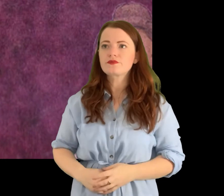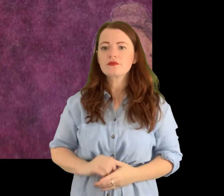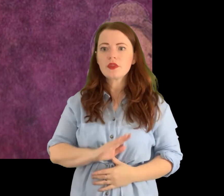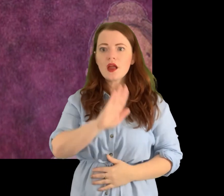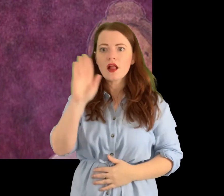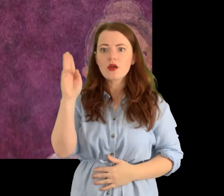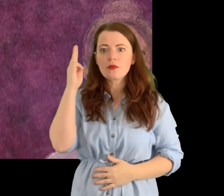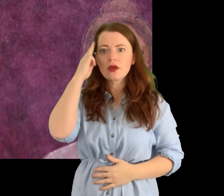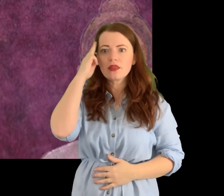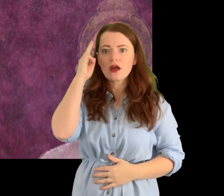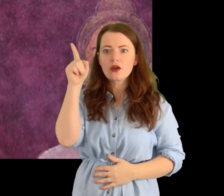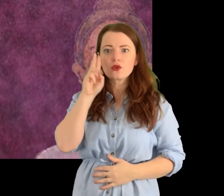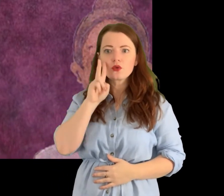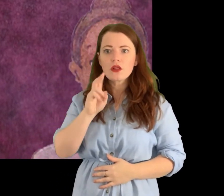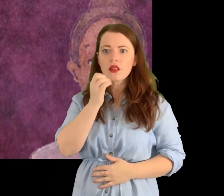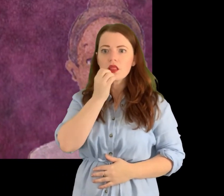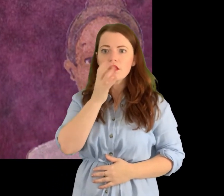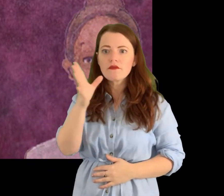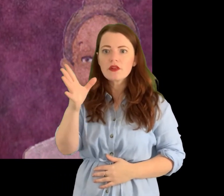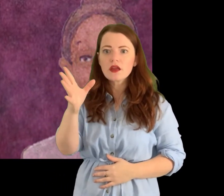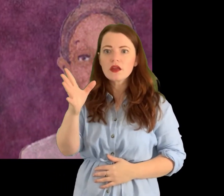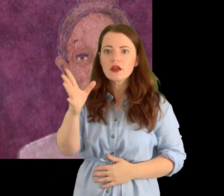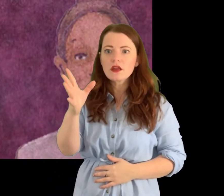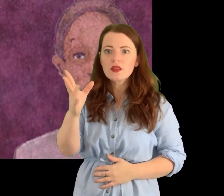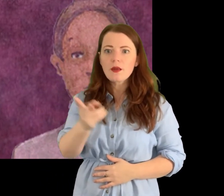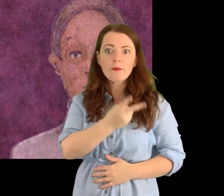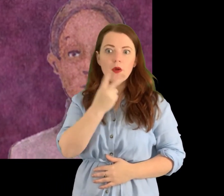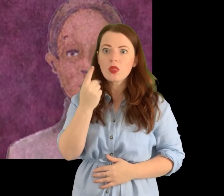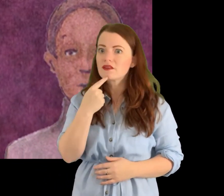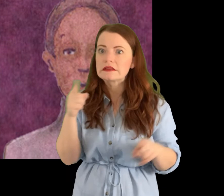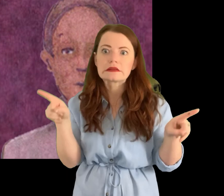“Hello mother you look lovely” Atom and Luna said together